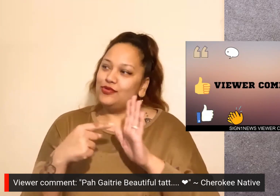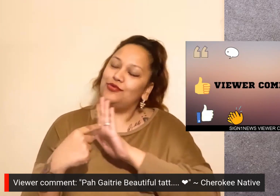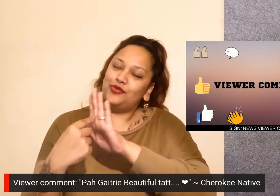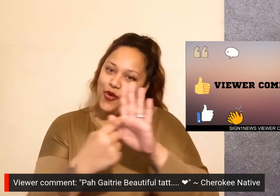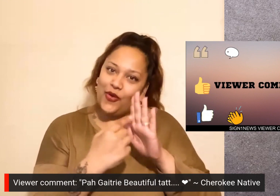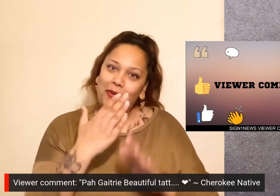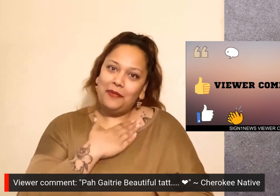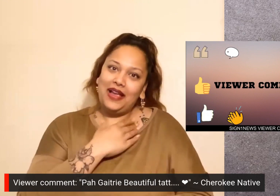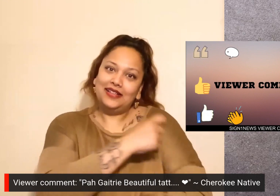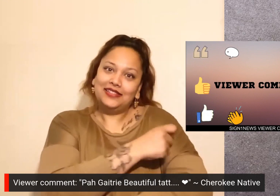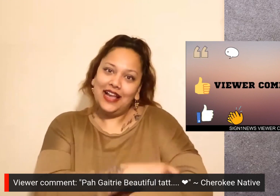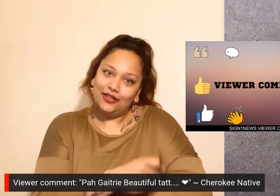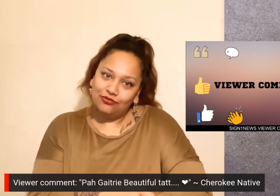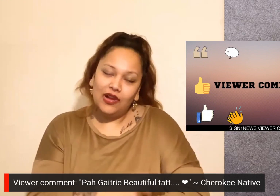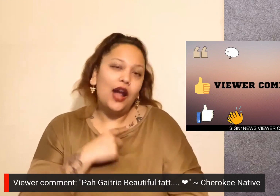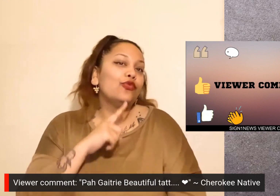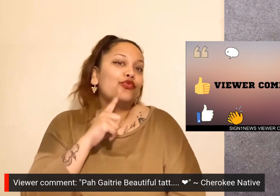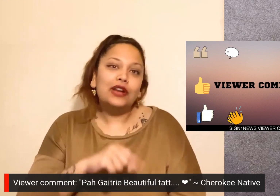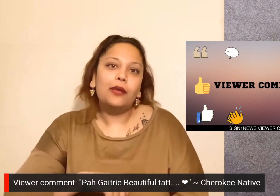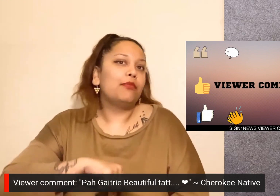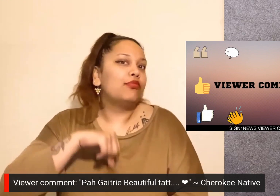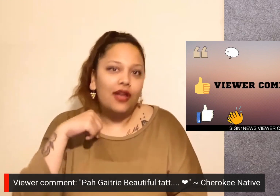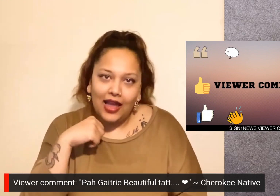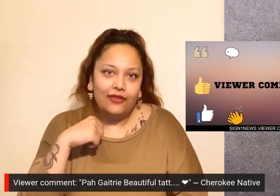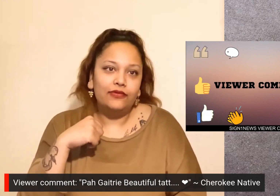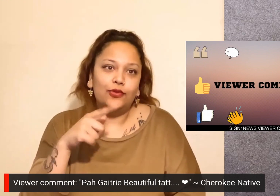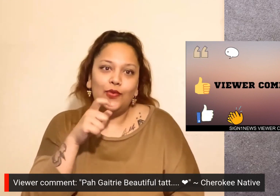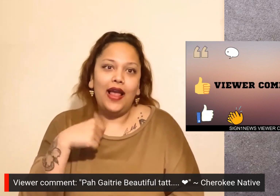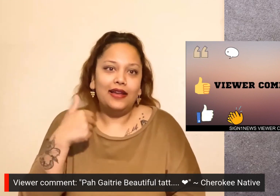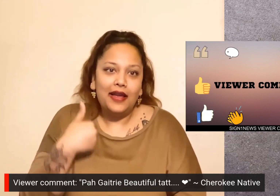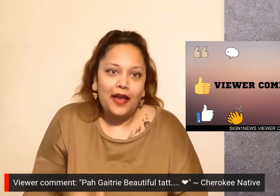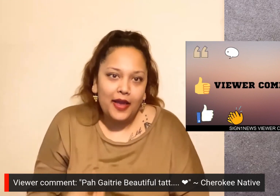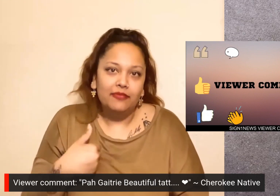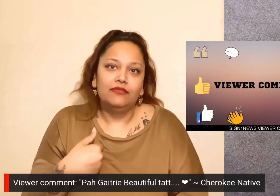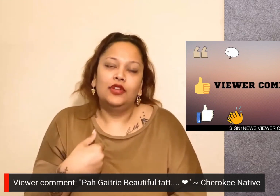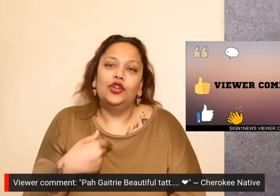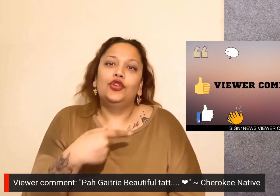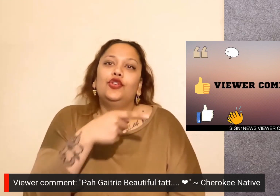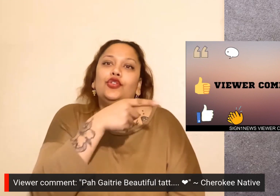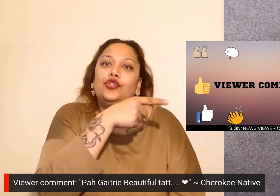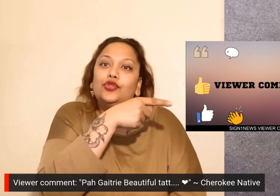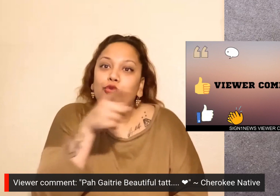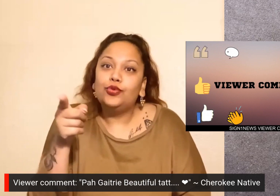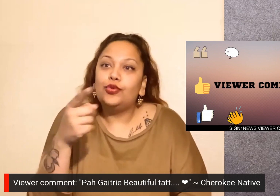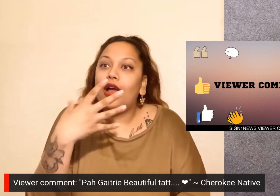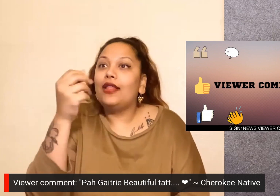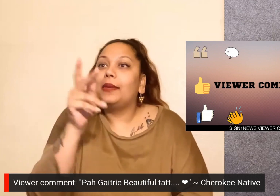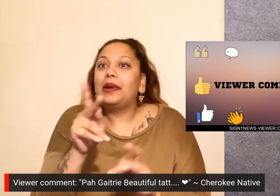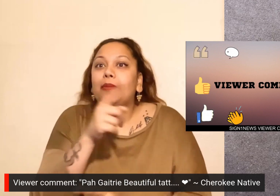I'm really proud to show my tattoos really proud it's who I am and you and other people